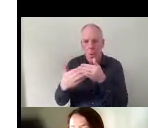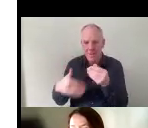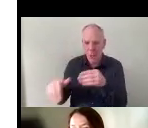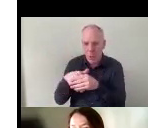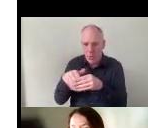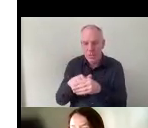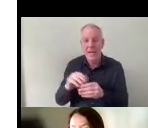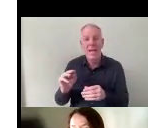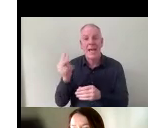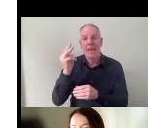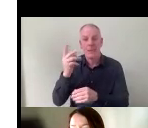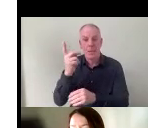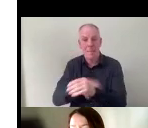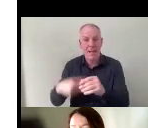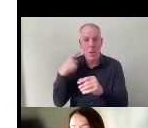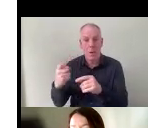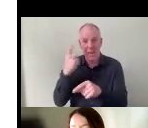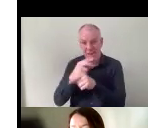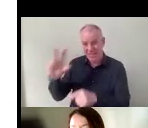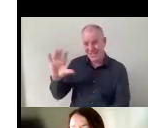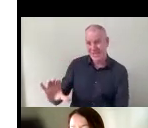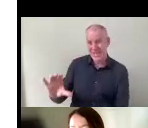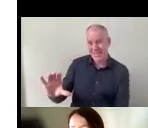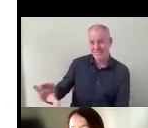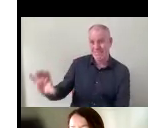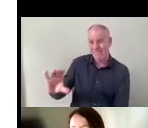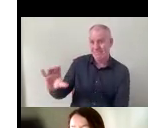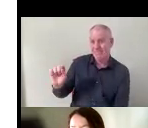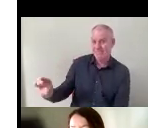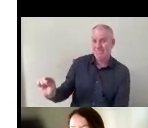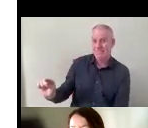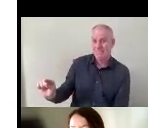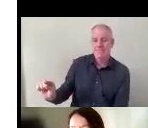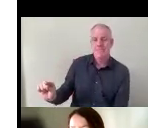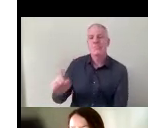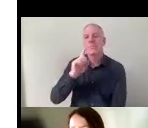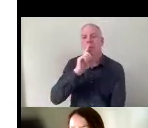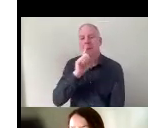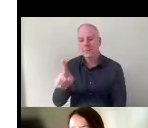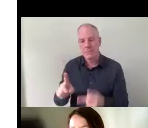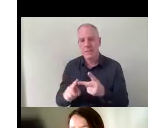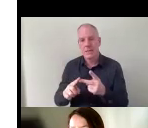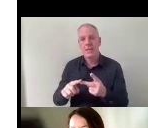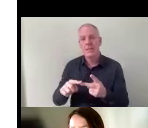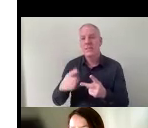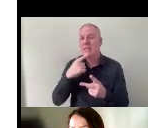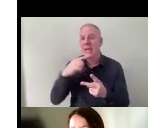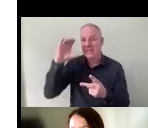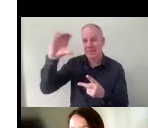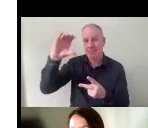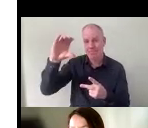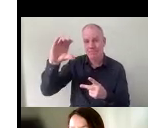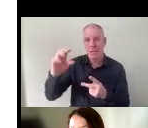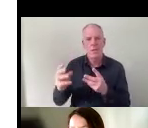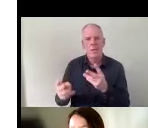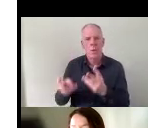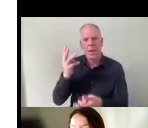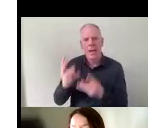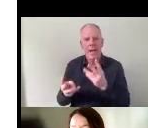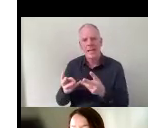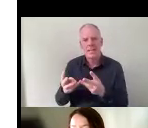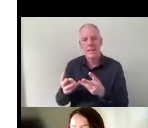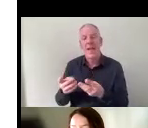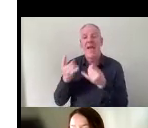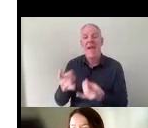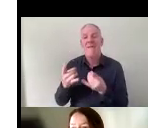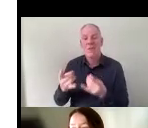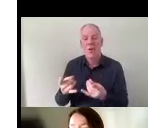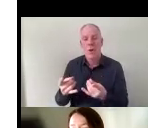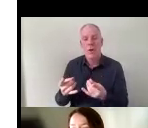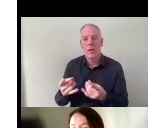image is in black and white, as you can see on the bottom, but the higher the atomic weight of the elements, so the heavier the element we're looking at is, the more